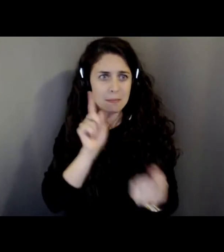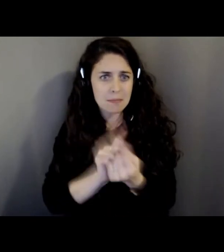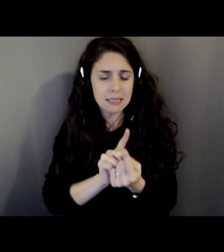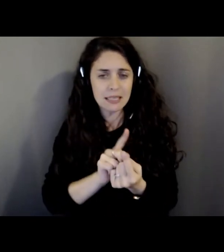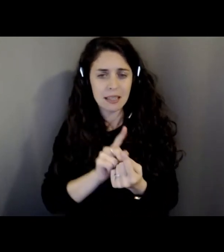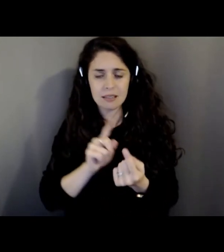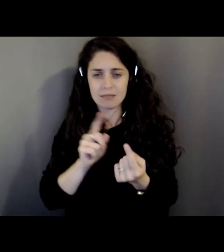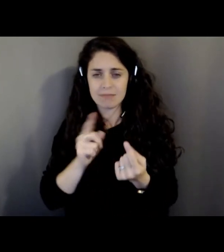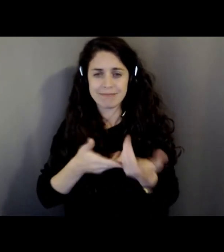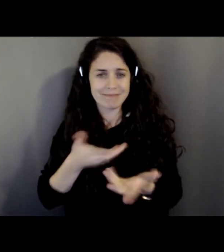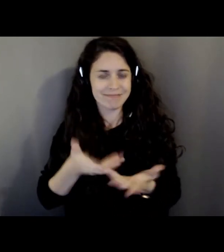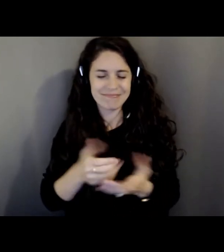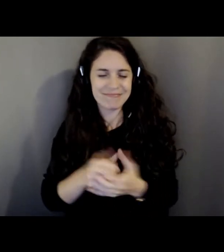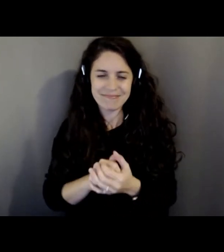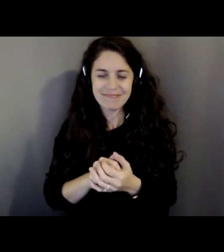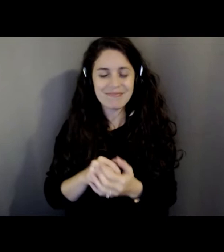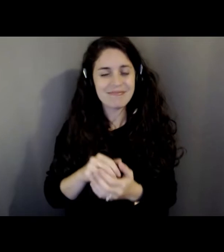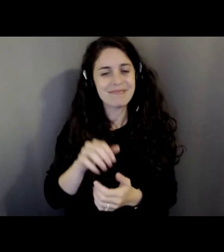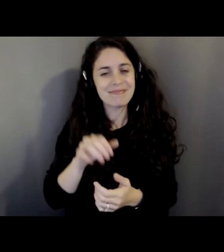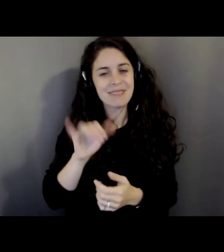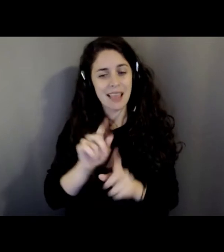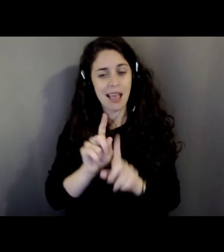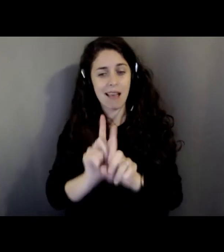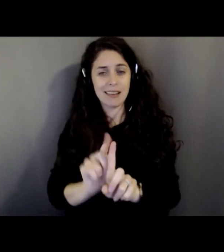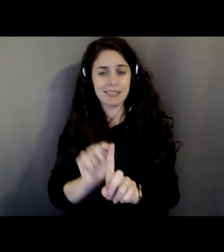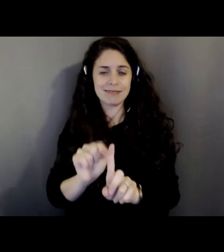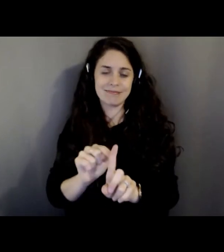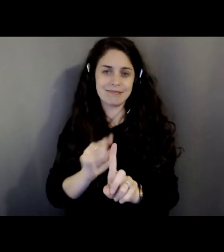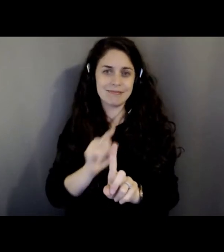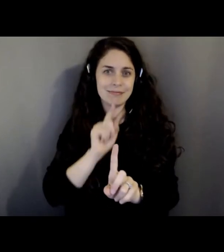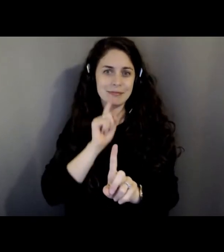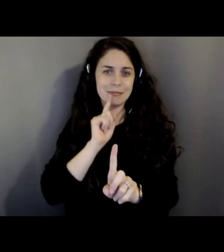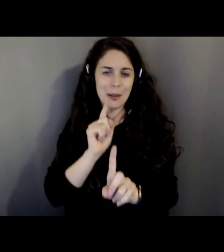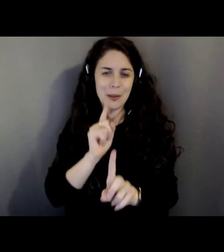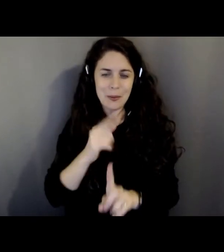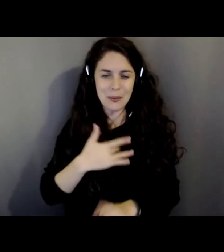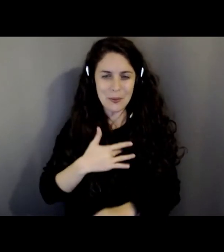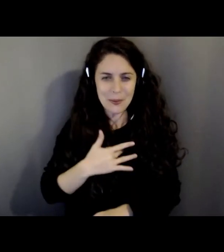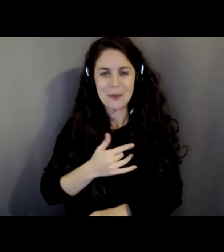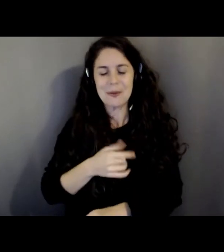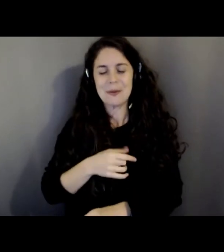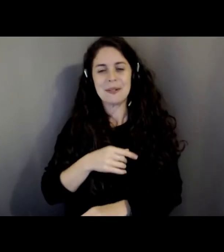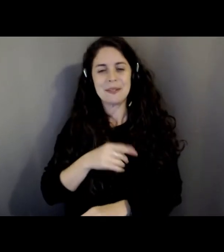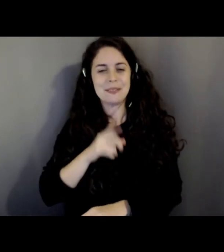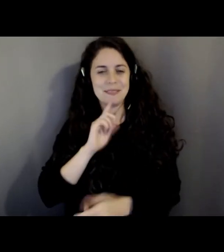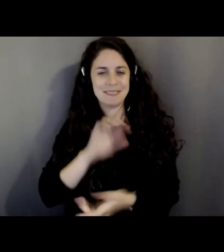So that is is definitely one of the highlights for us at MIUSA, is facilitating that connection